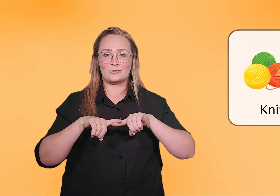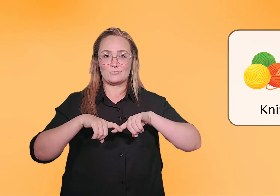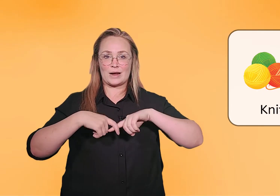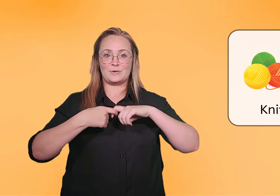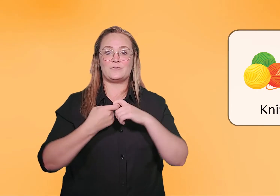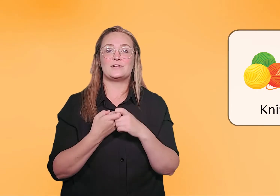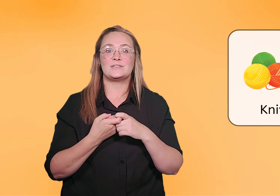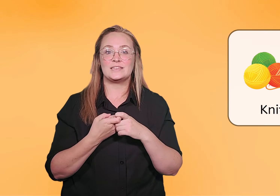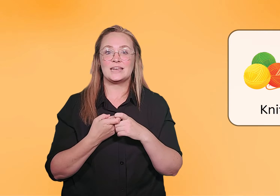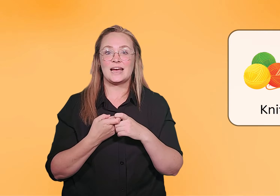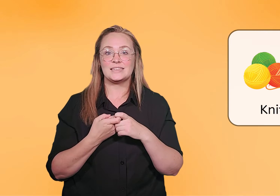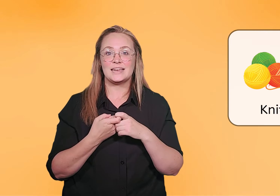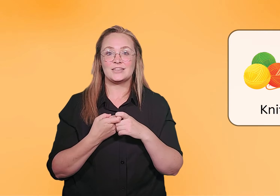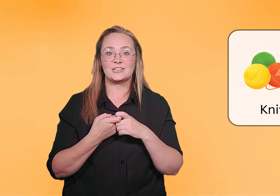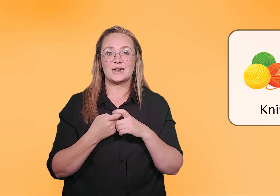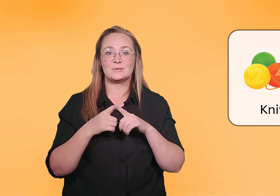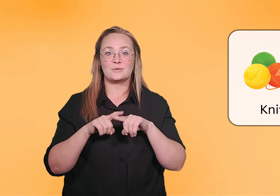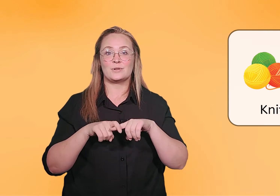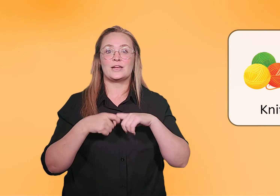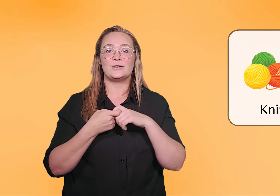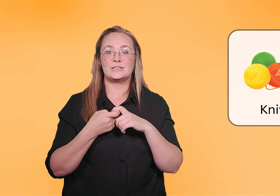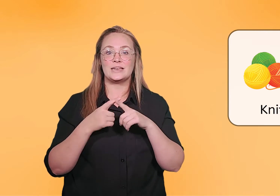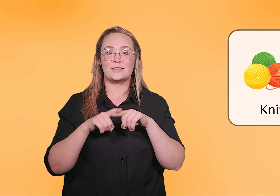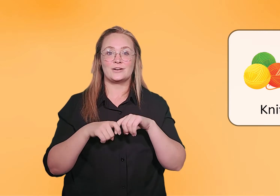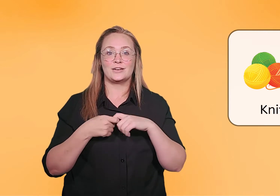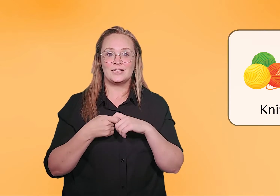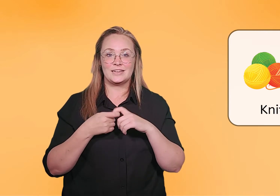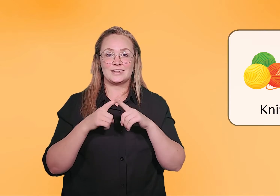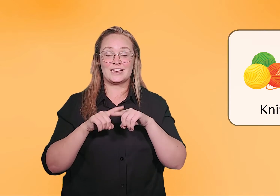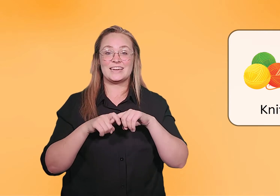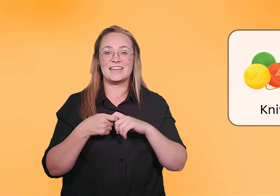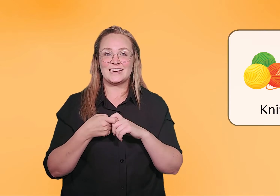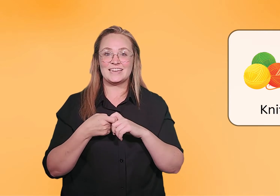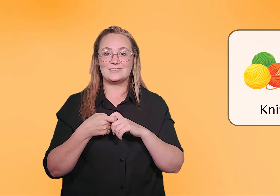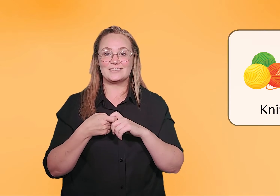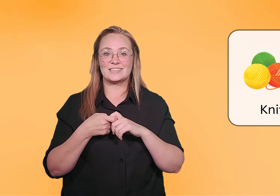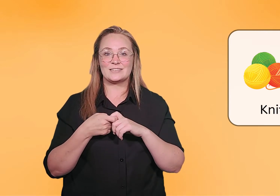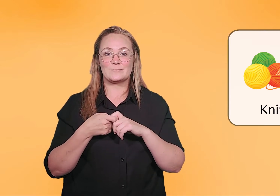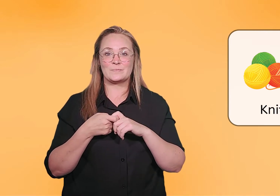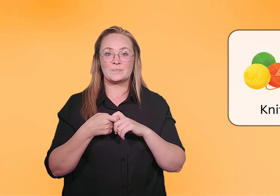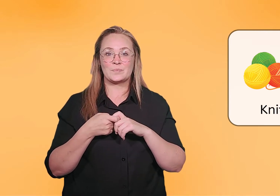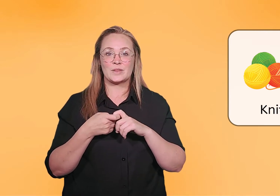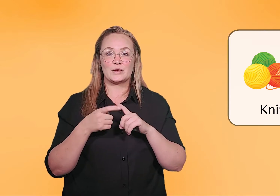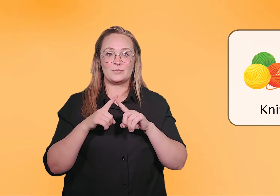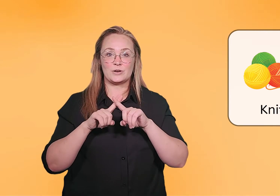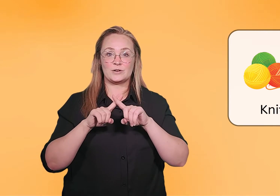Wrap your fingers into X handshapes where they hook together like knitting needles. You bring